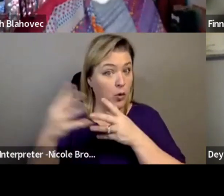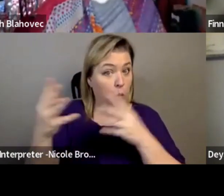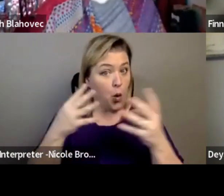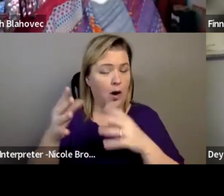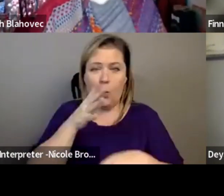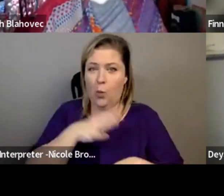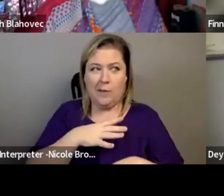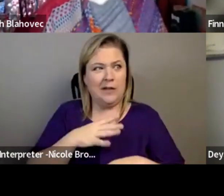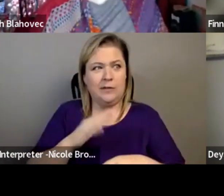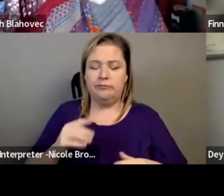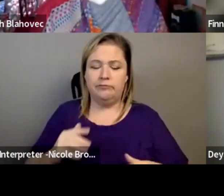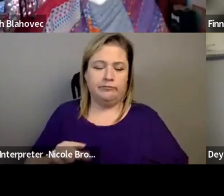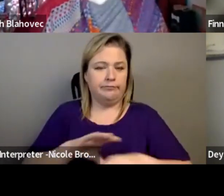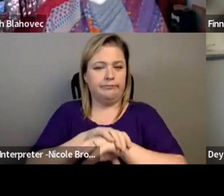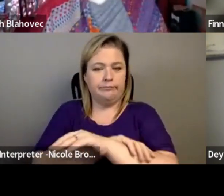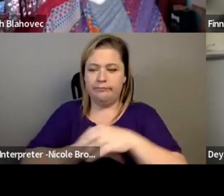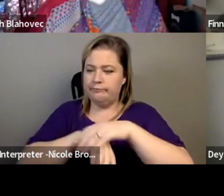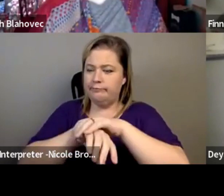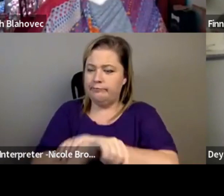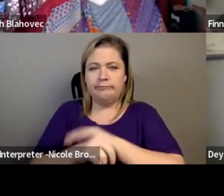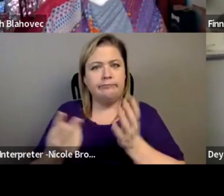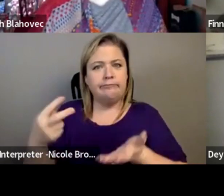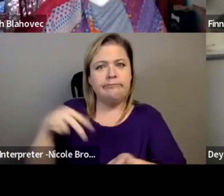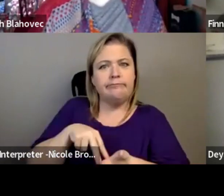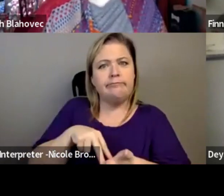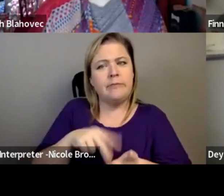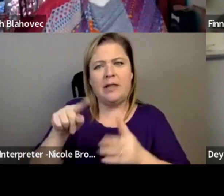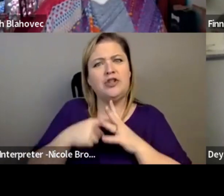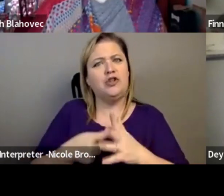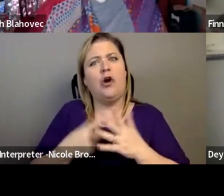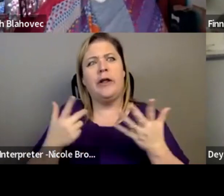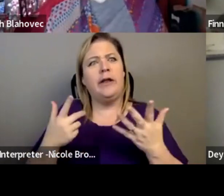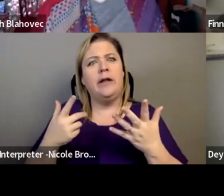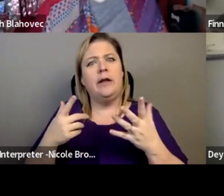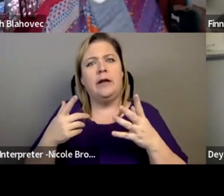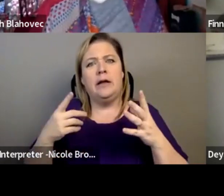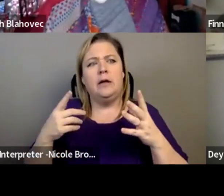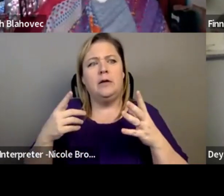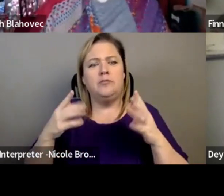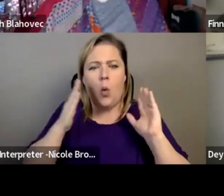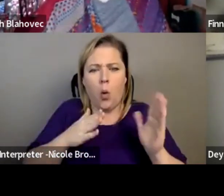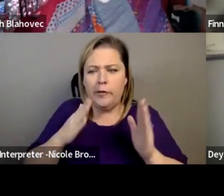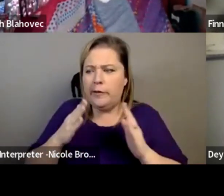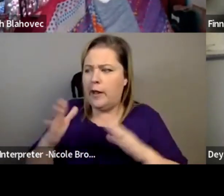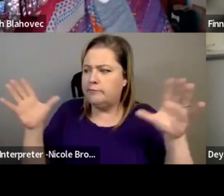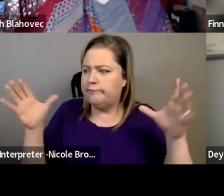up. And they started organizing, they started, they started to